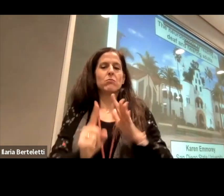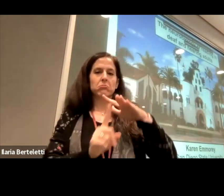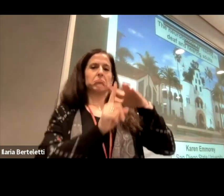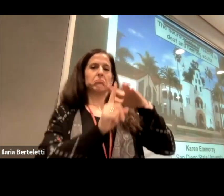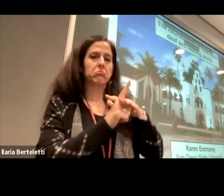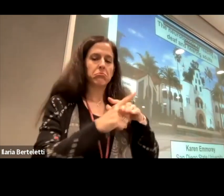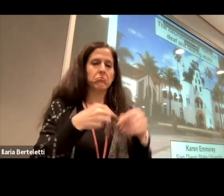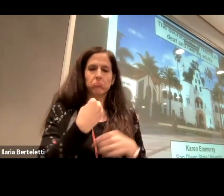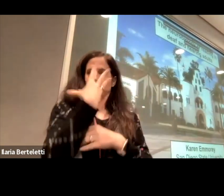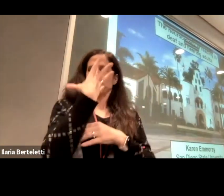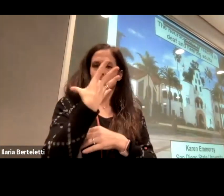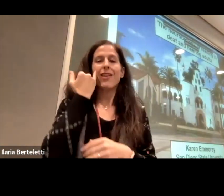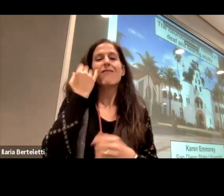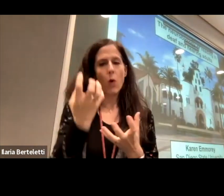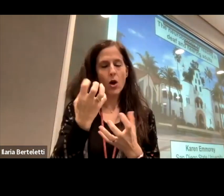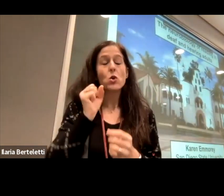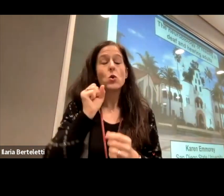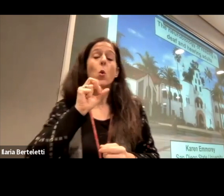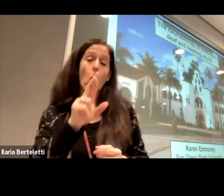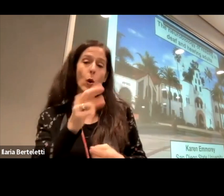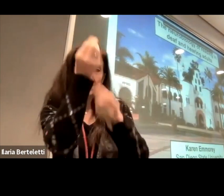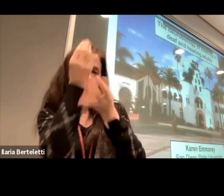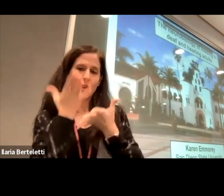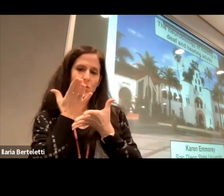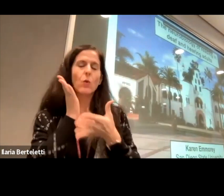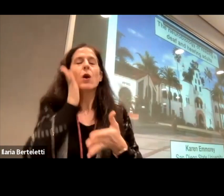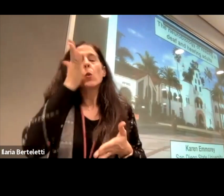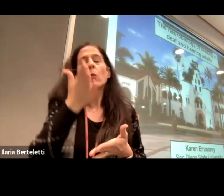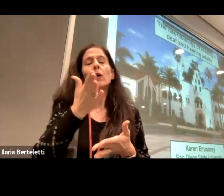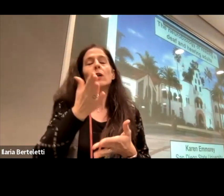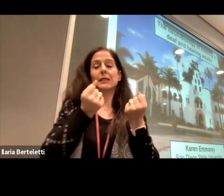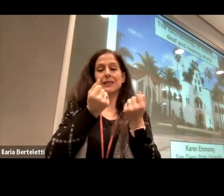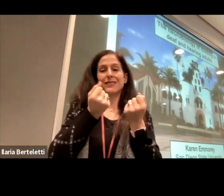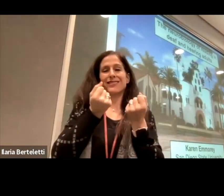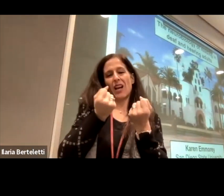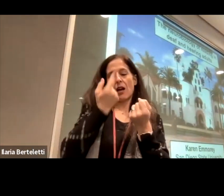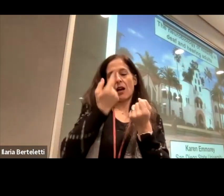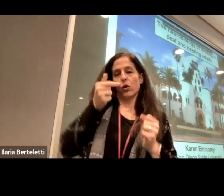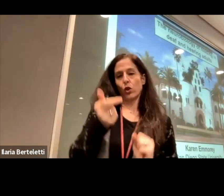in person and webinar audiences.